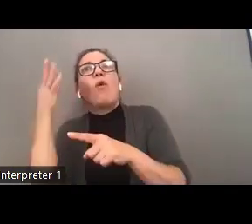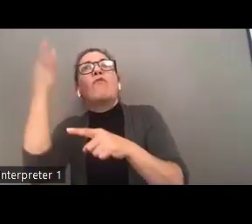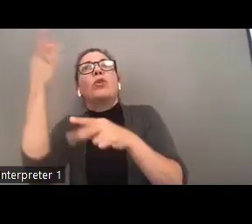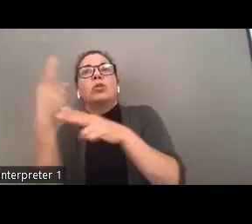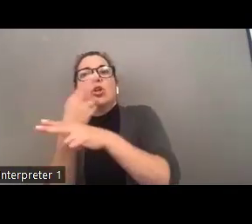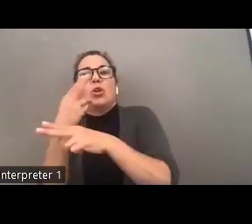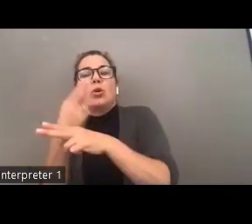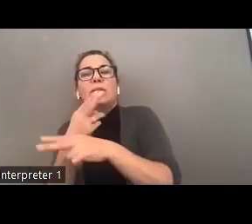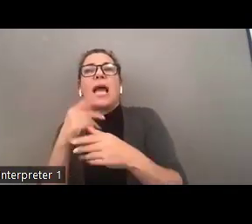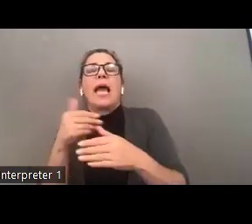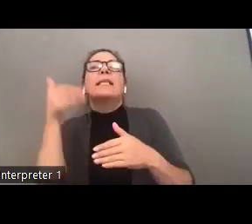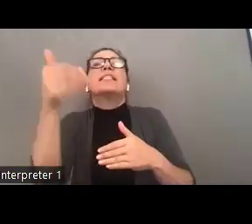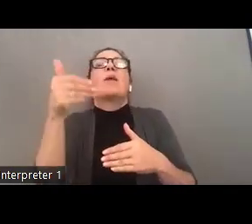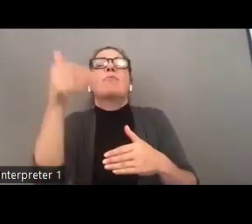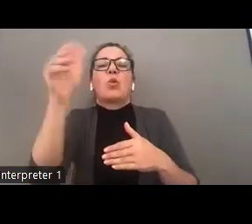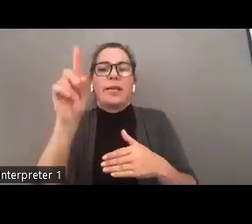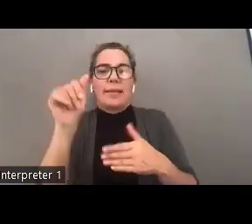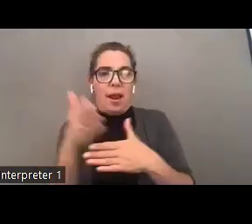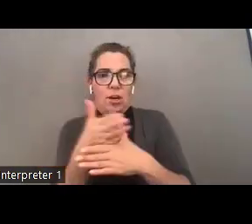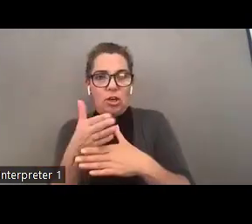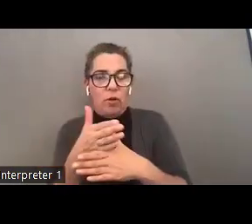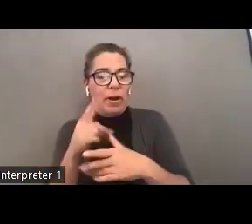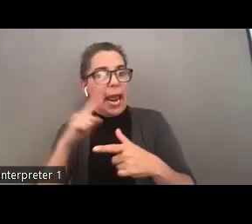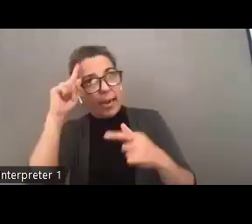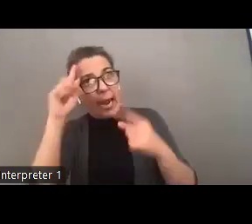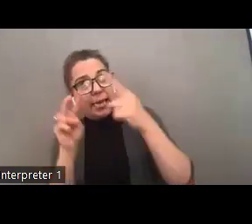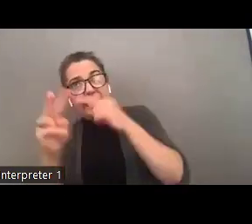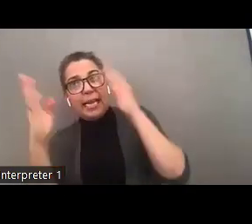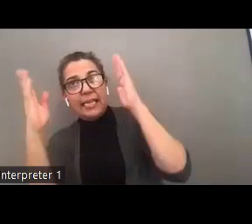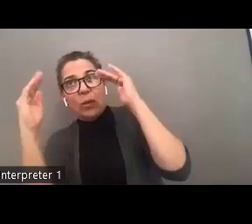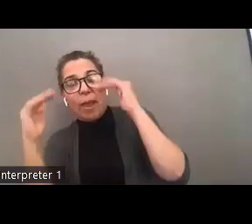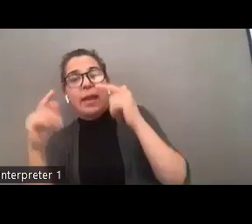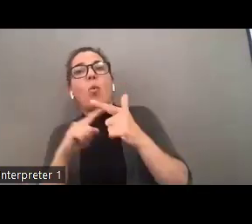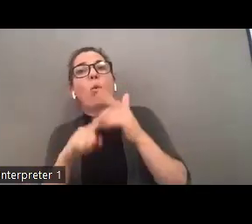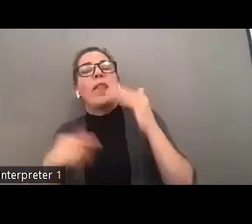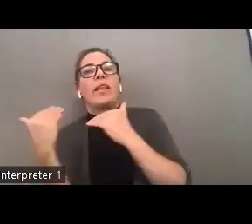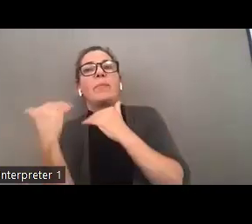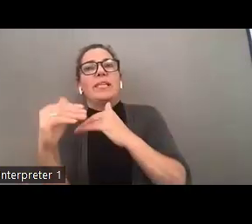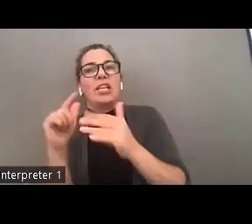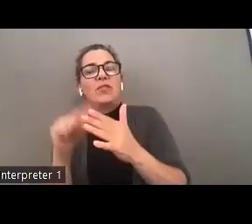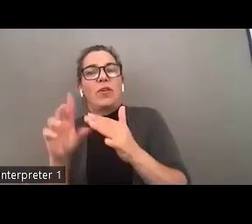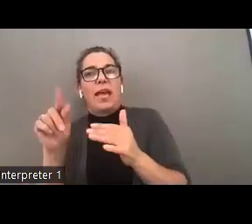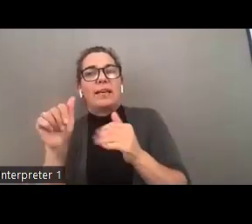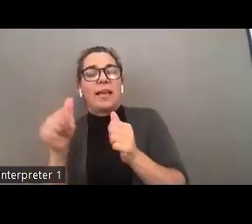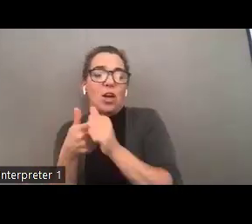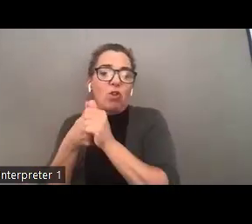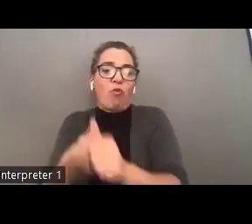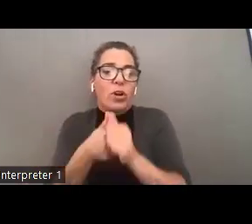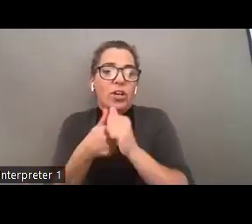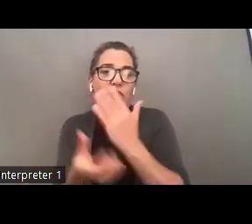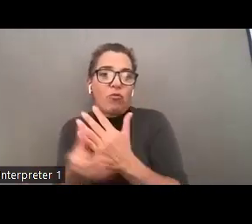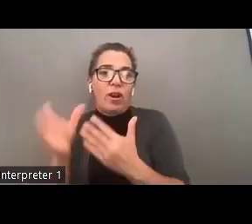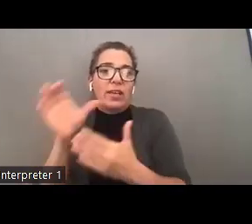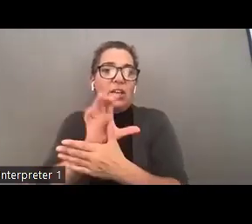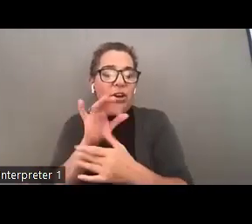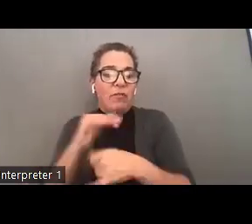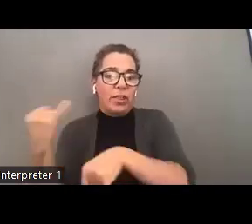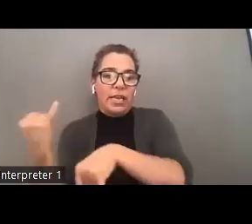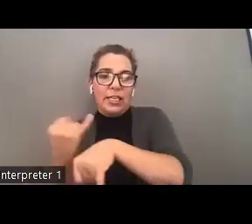sharing that anticipate any potential data use limitations that may result in accordance with the criteria in the institutional certification.